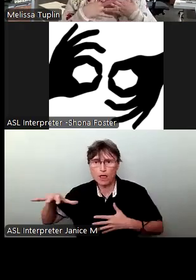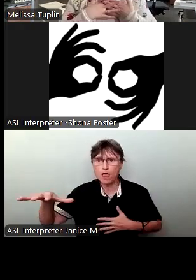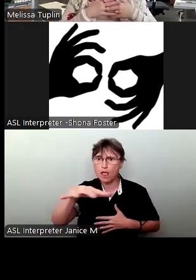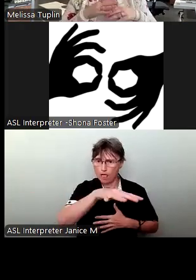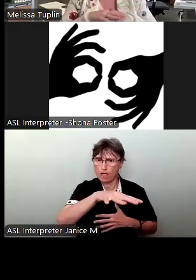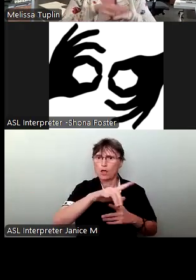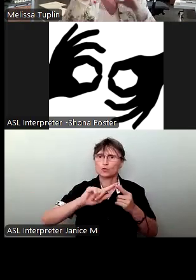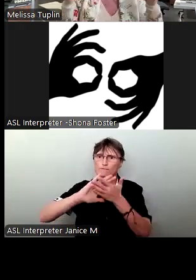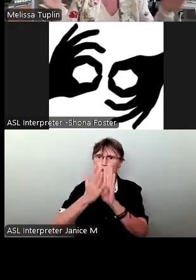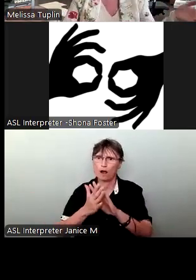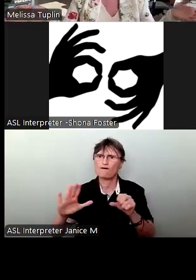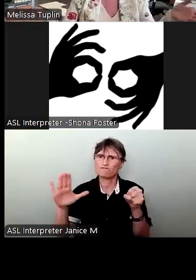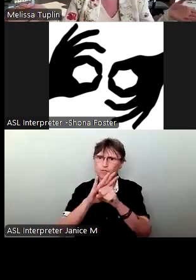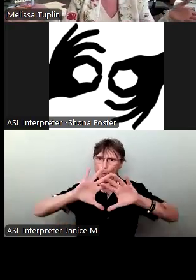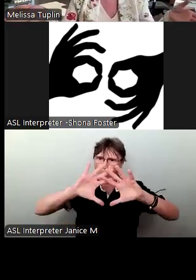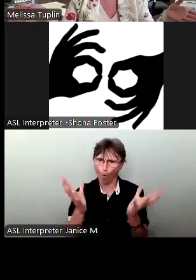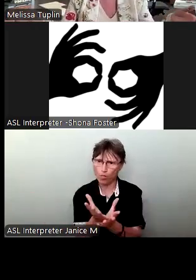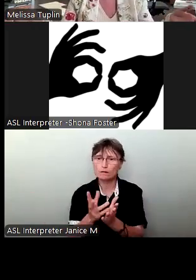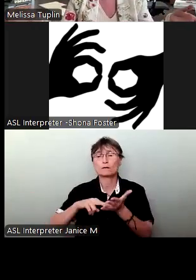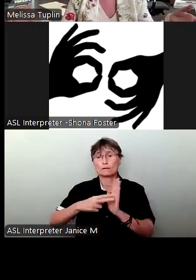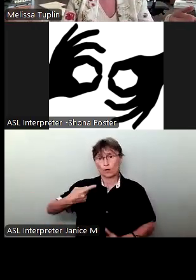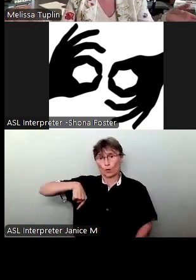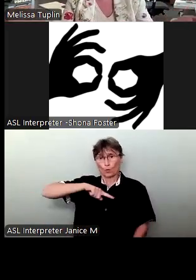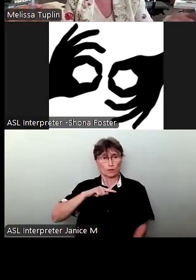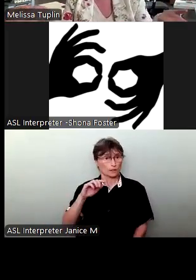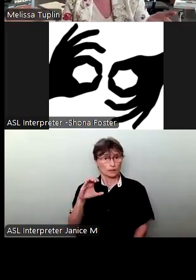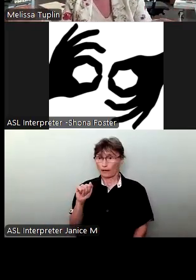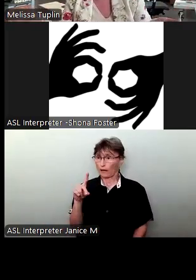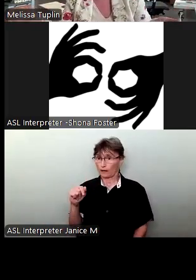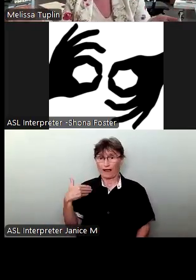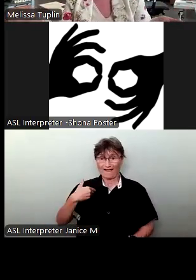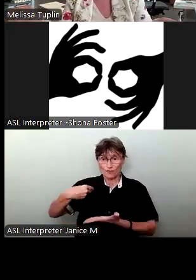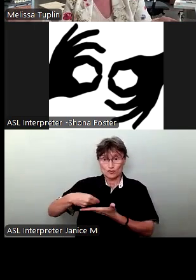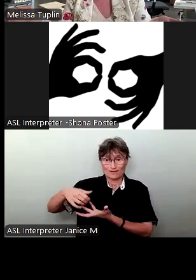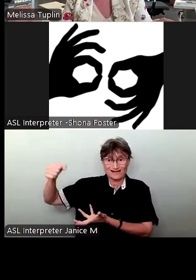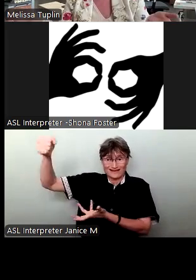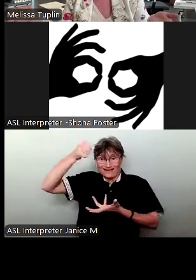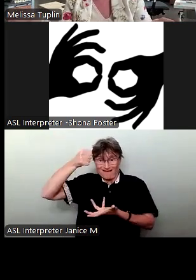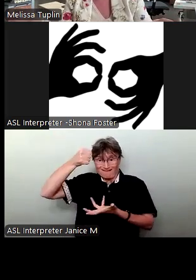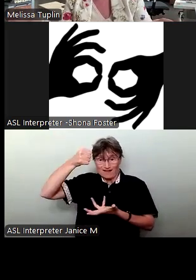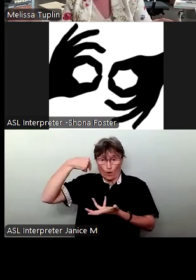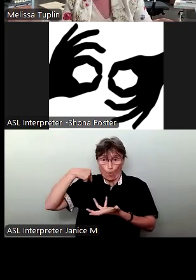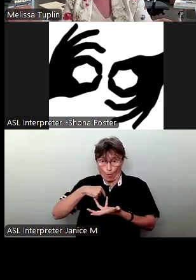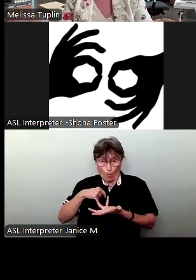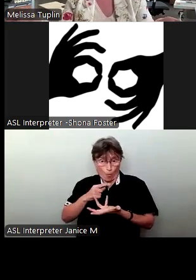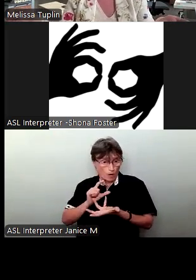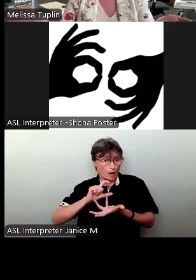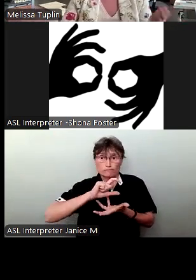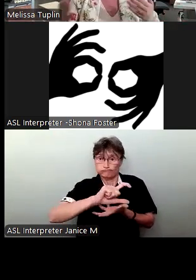ensure that, as a whole, our funding portfolio is representing and serving all Calgarians, and that